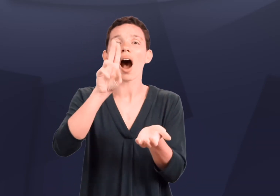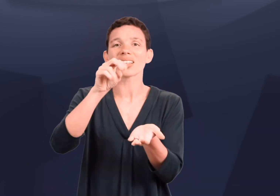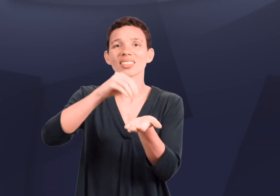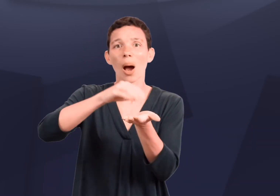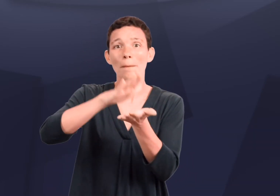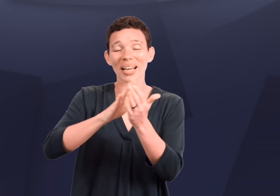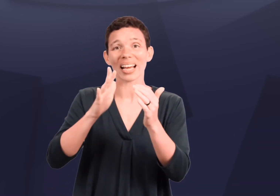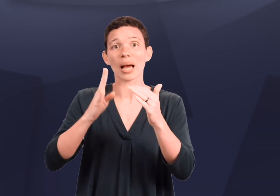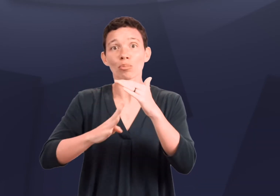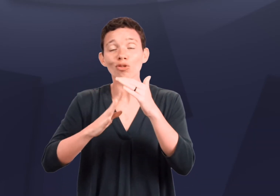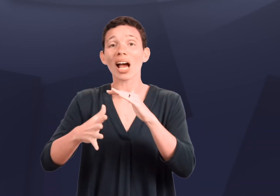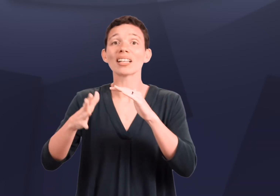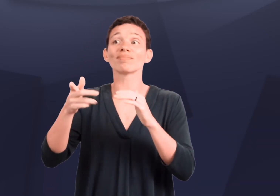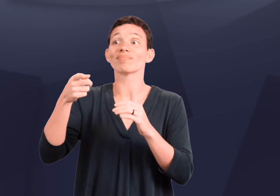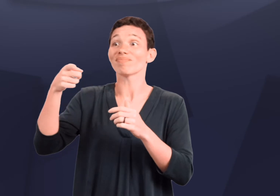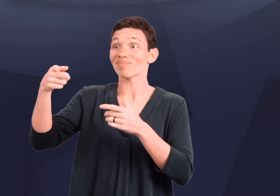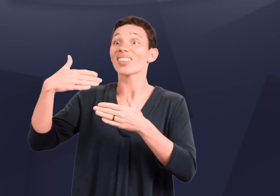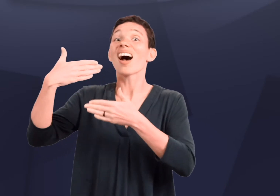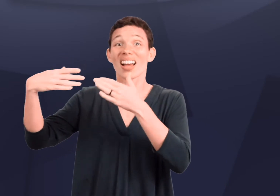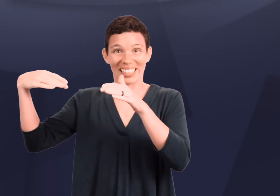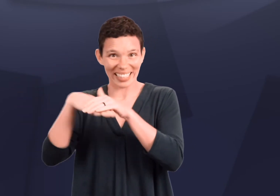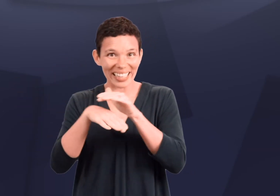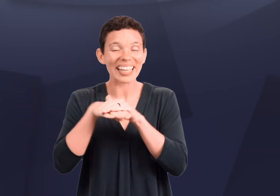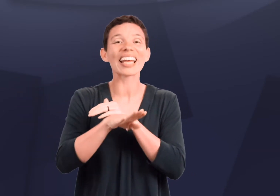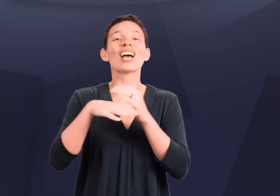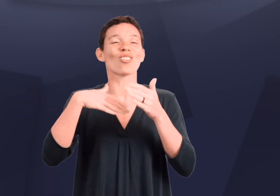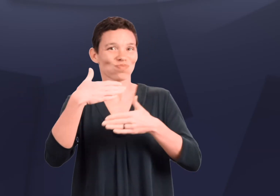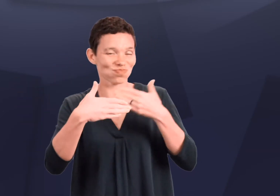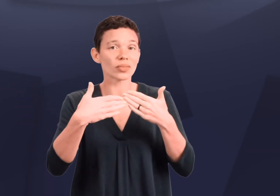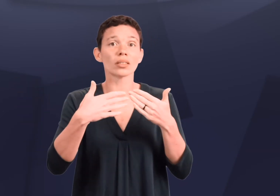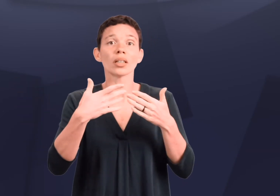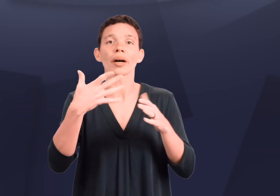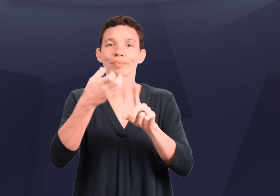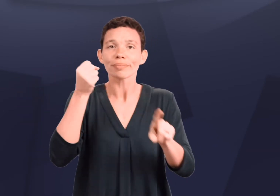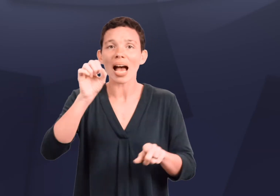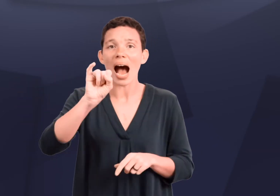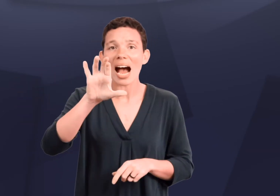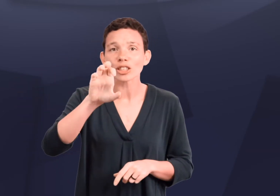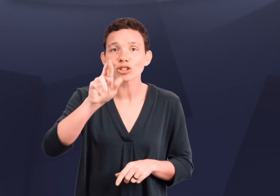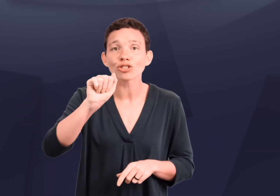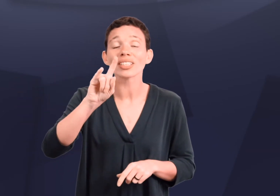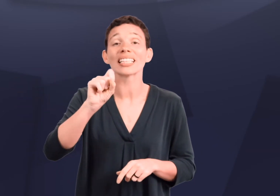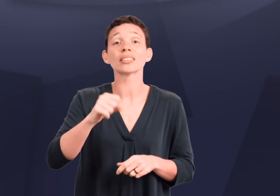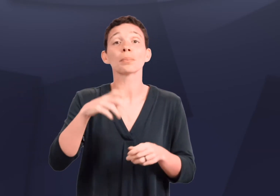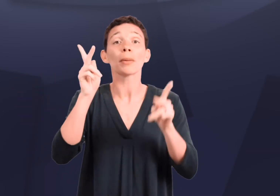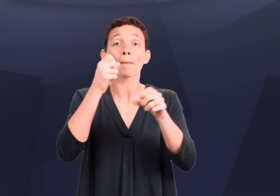Regarding undocumented immigrants and migrants, they are subject to ICE raids,